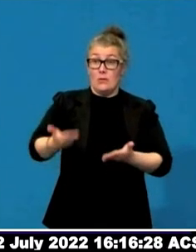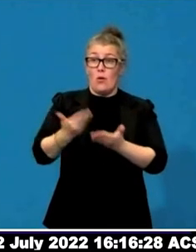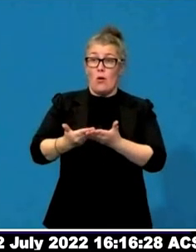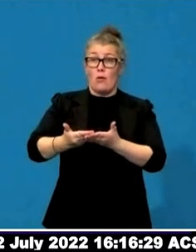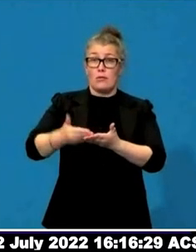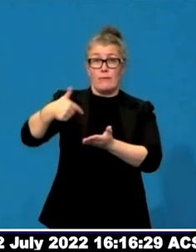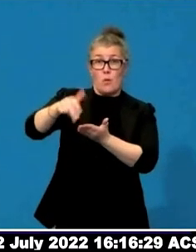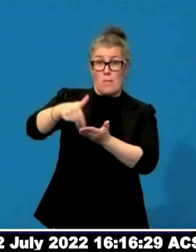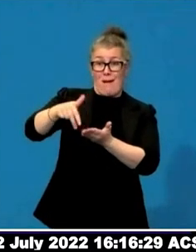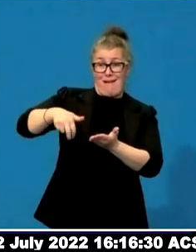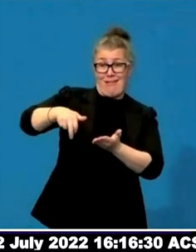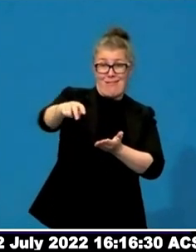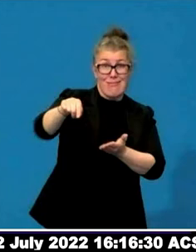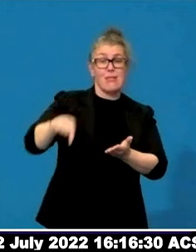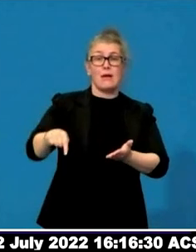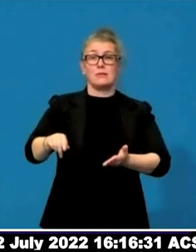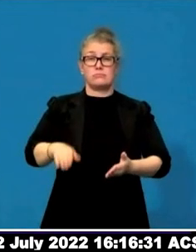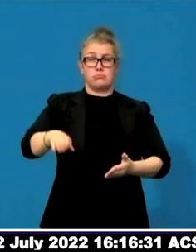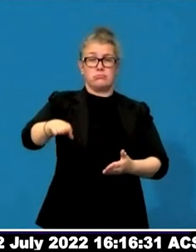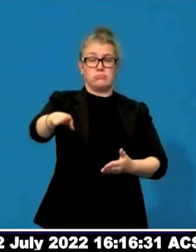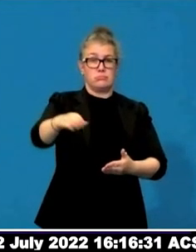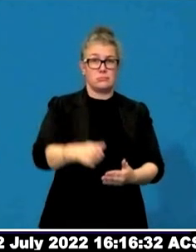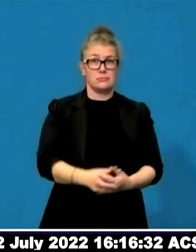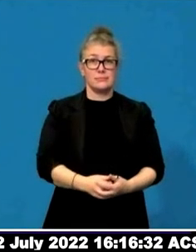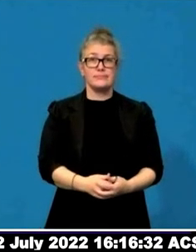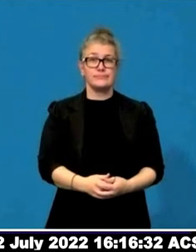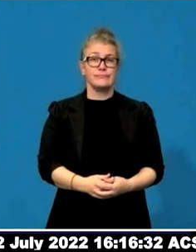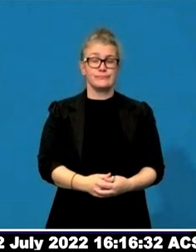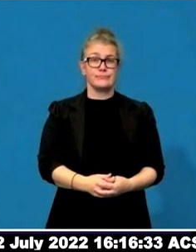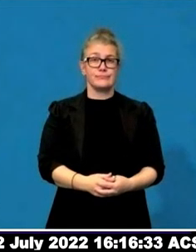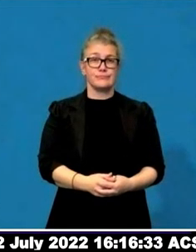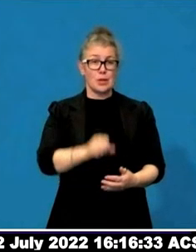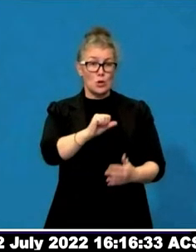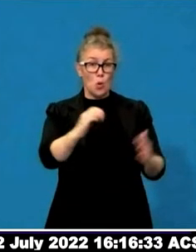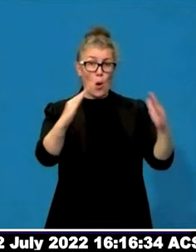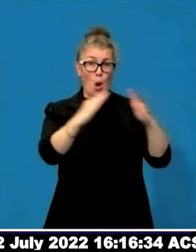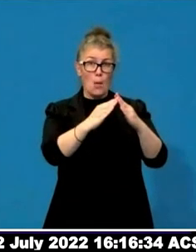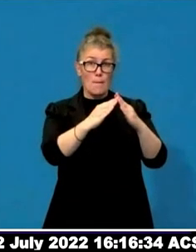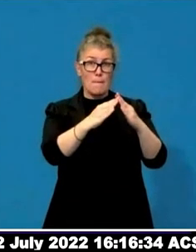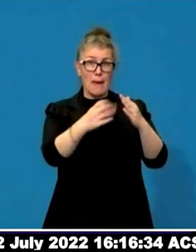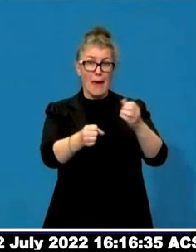And what about your home. Is it on stilts? Yes.